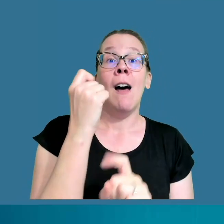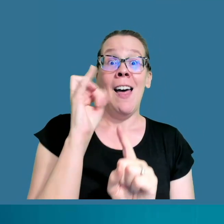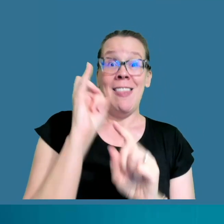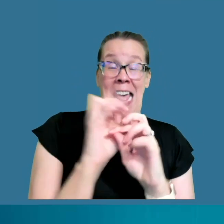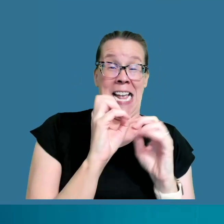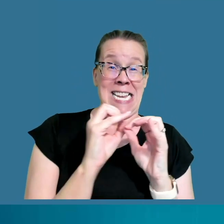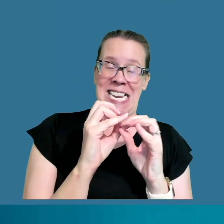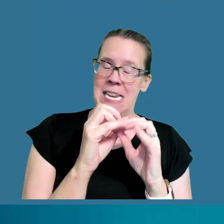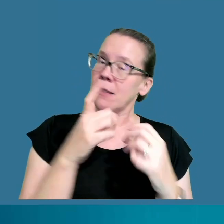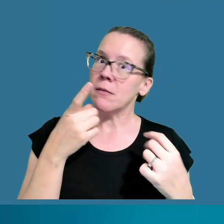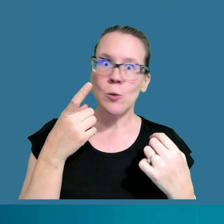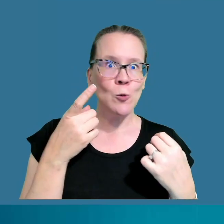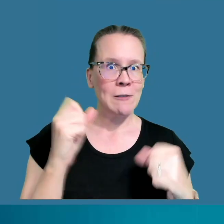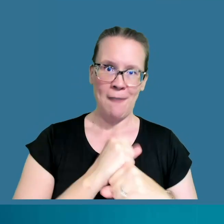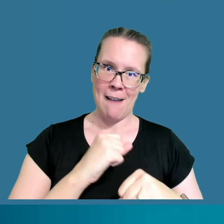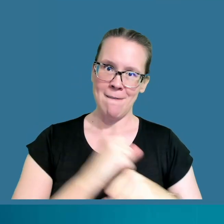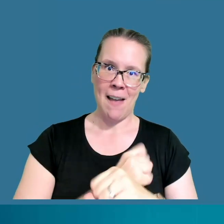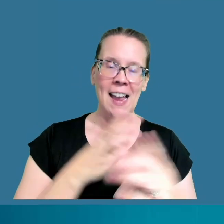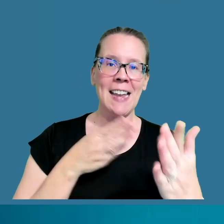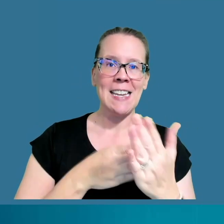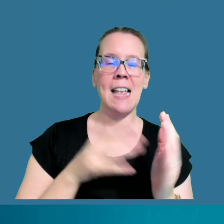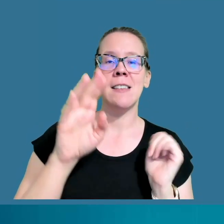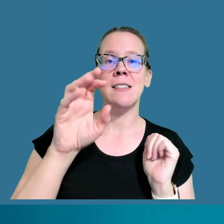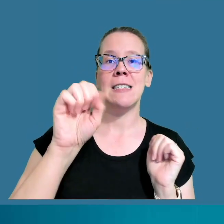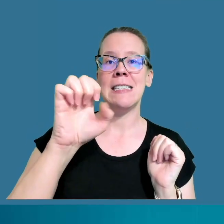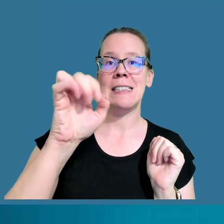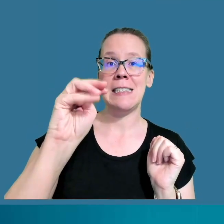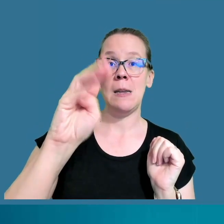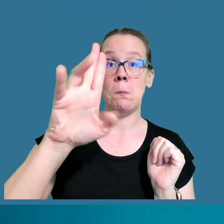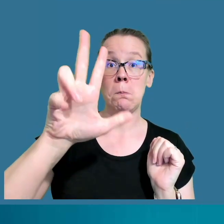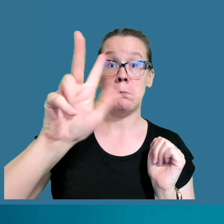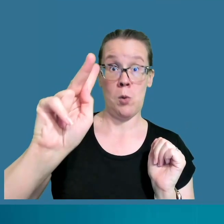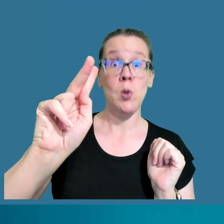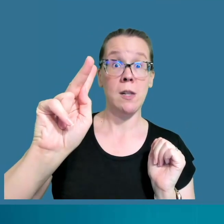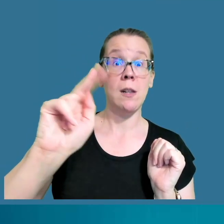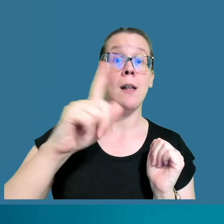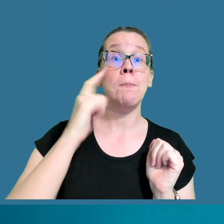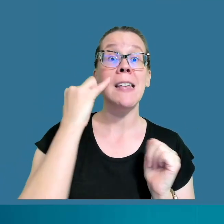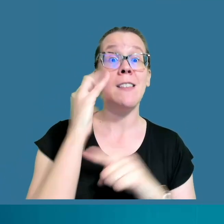one of my favorite things to do. And when you're doing tiny fpp, you're constantly